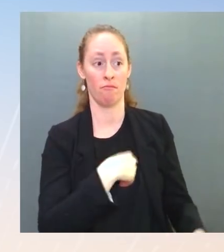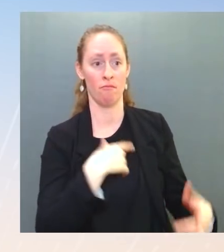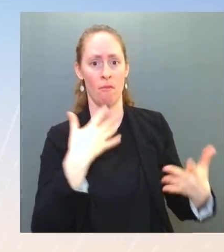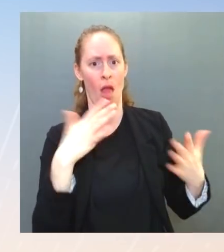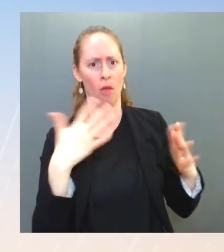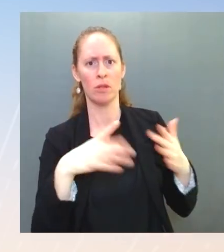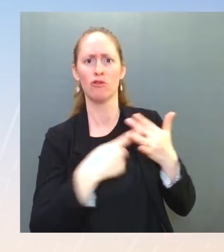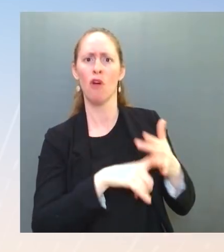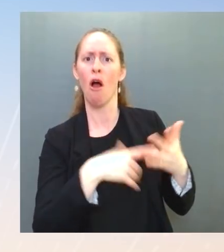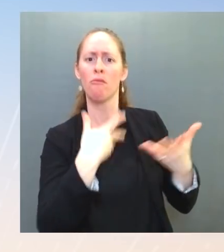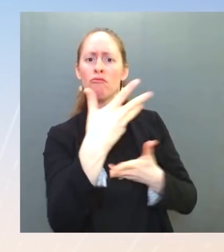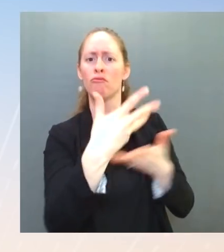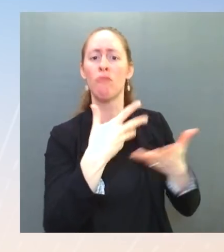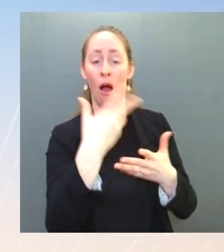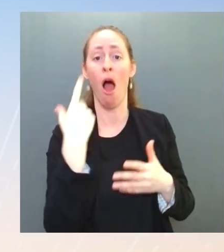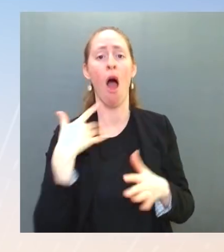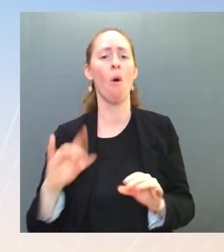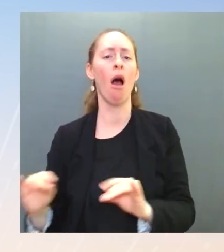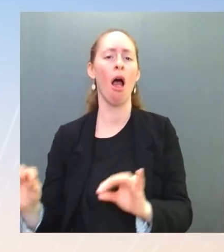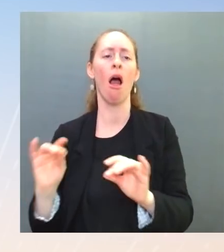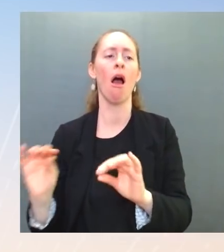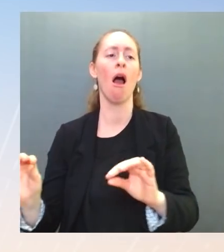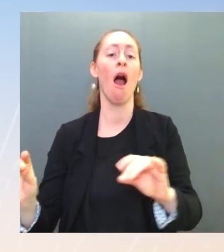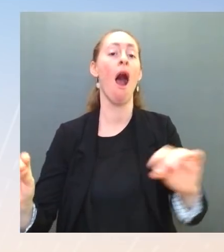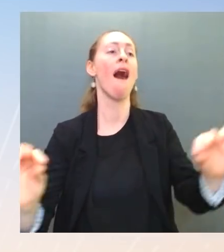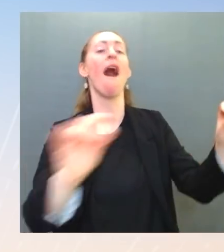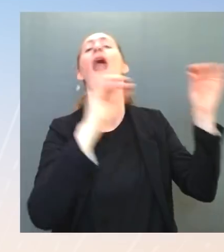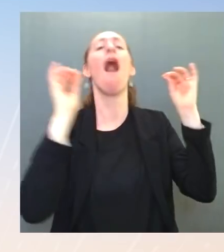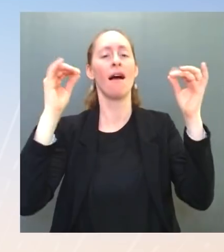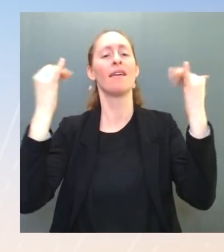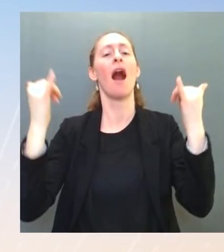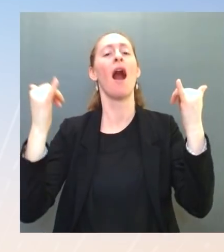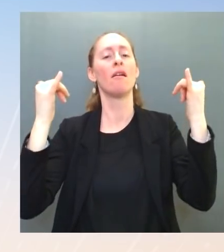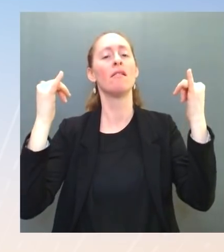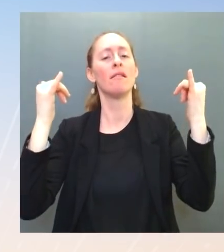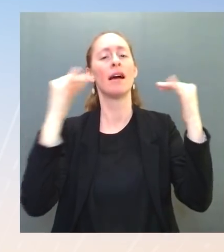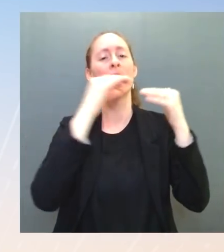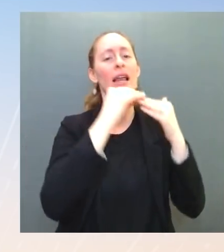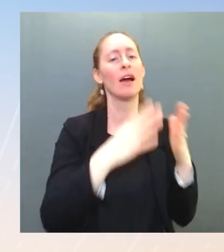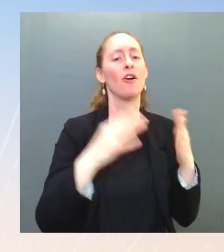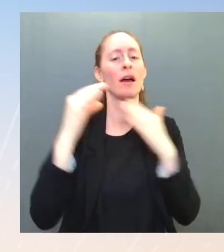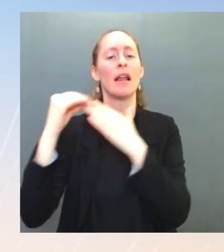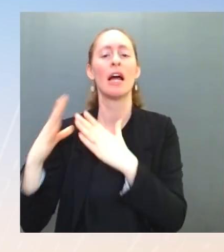but certainly is a reflection of the value the president sees in leader to leader diplomacy